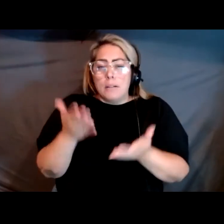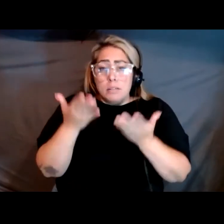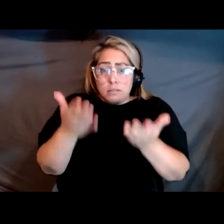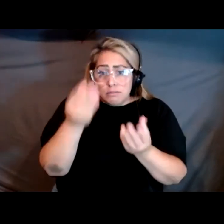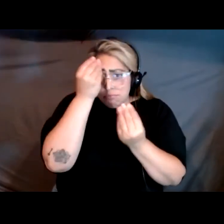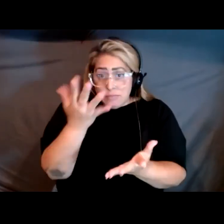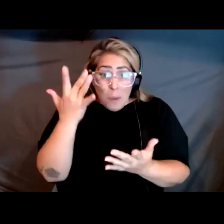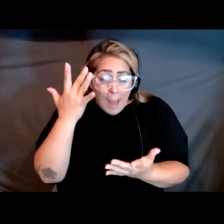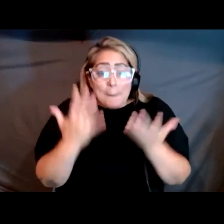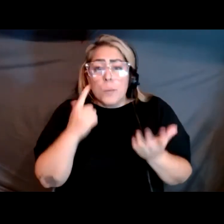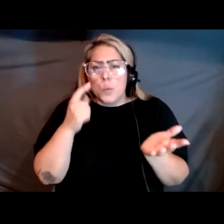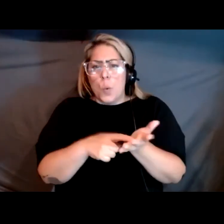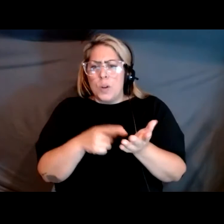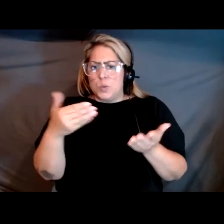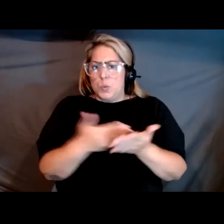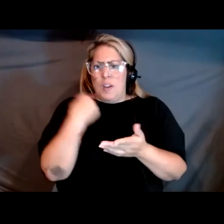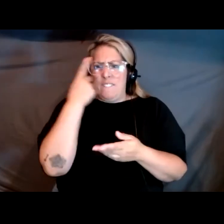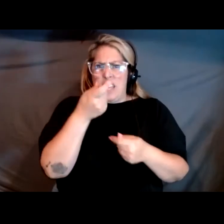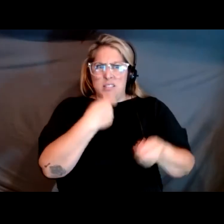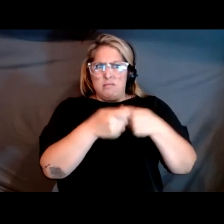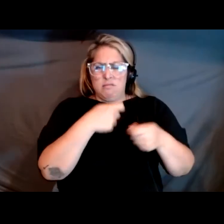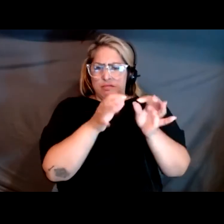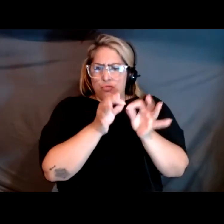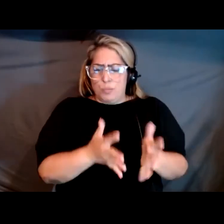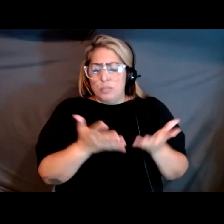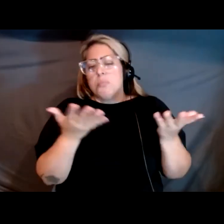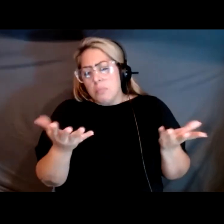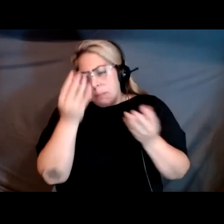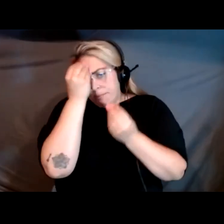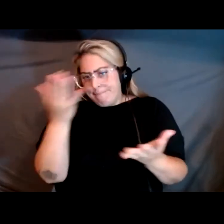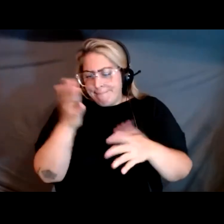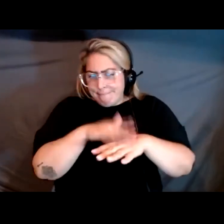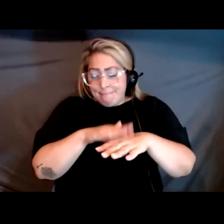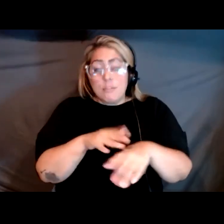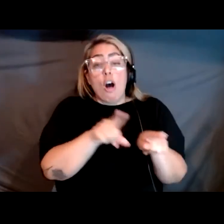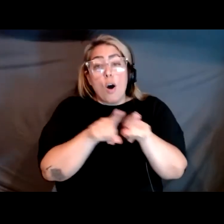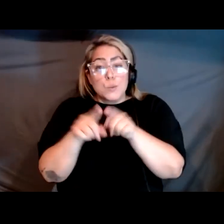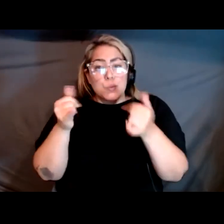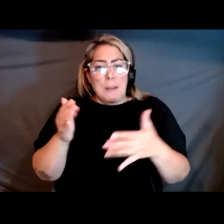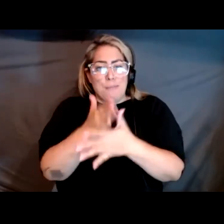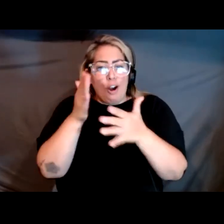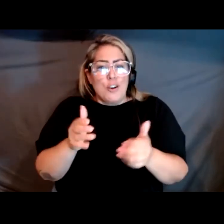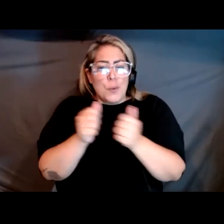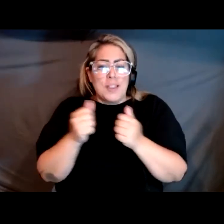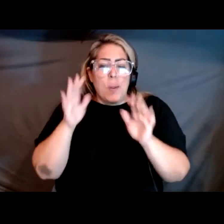We are also partnering with the wonderful Discardi Center for close captioning services for today's call.